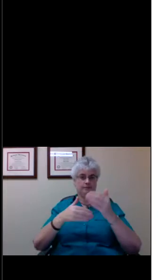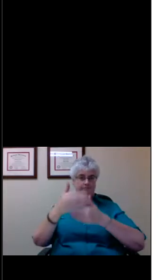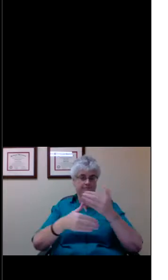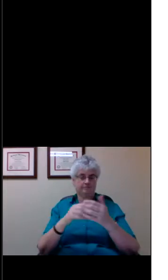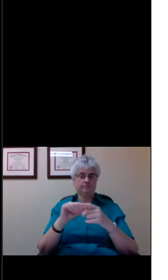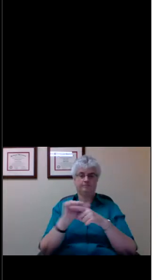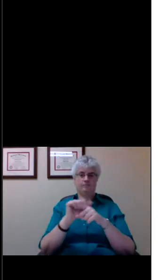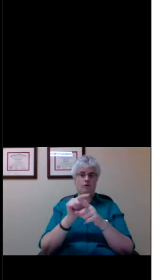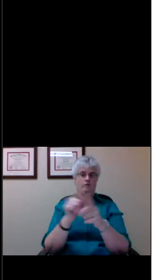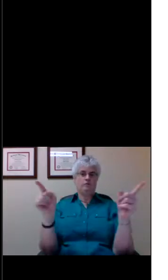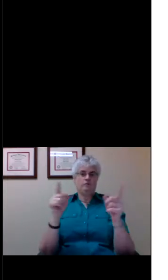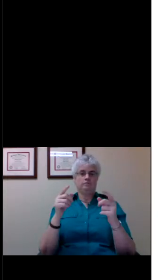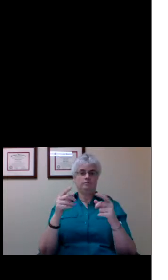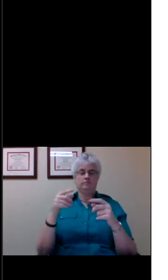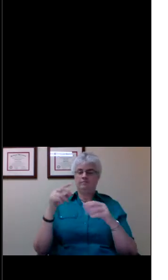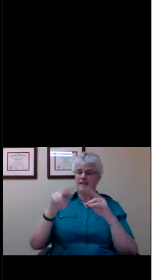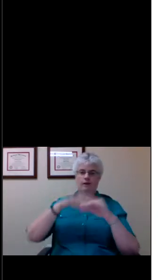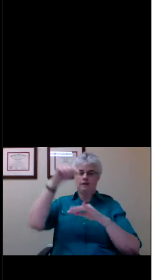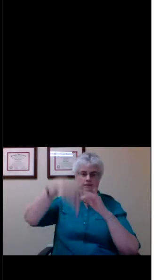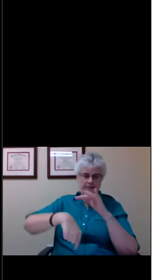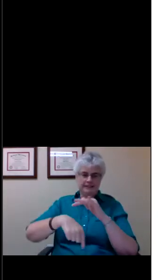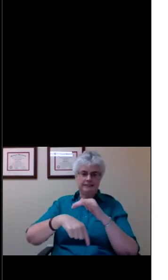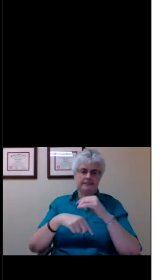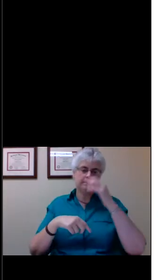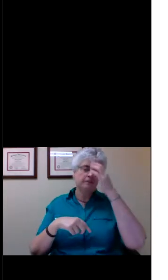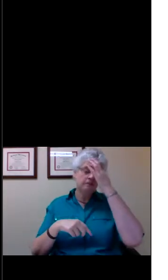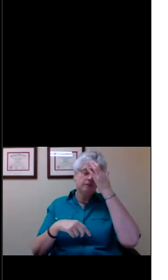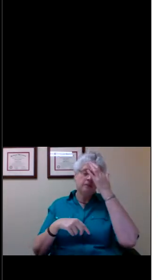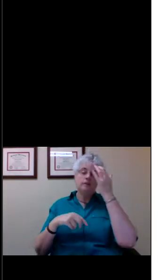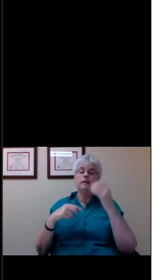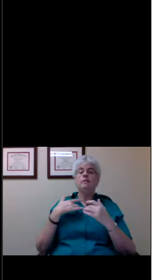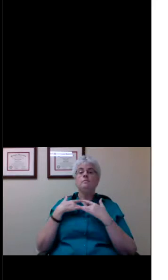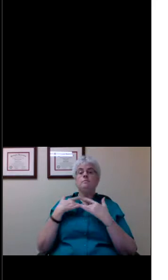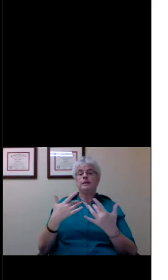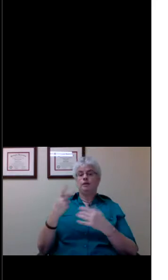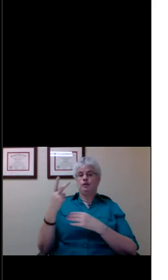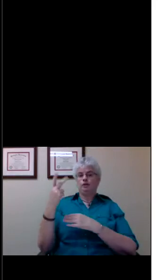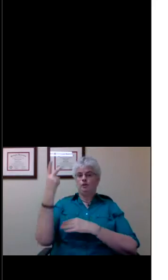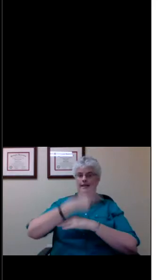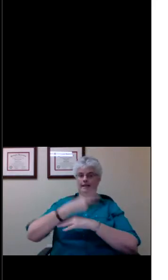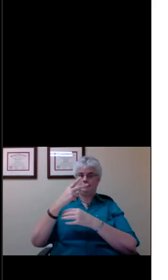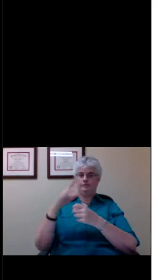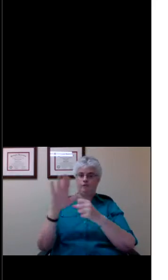trauma-informed interpreting. And it was very intensive, all-day training. It's